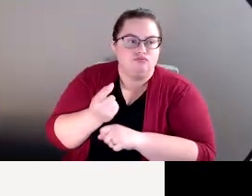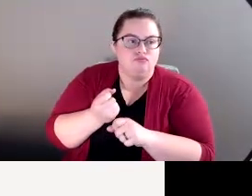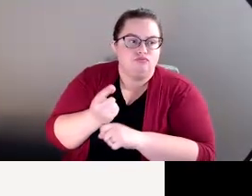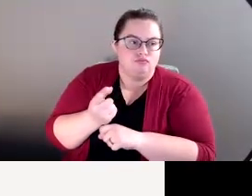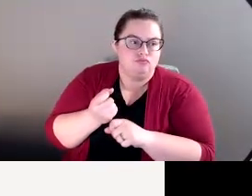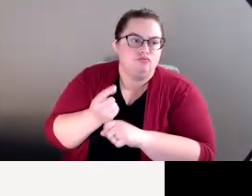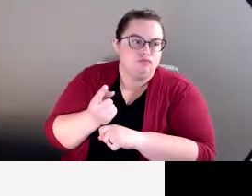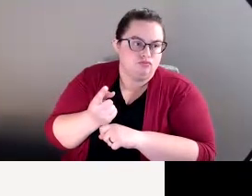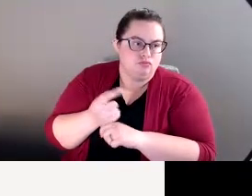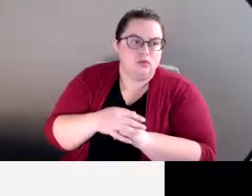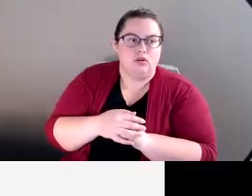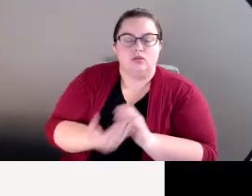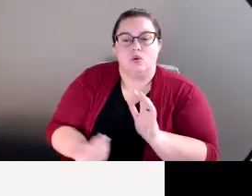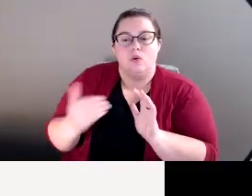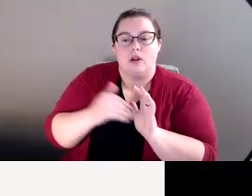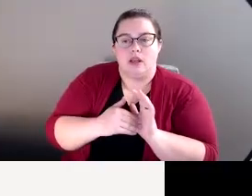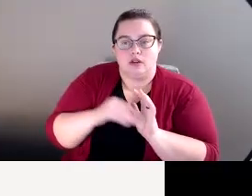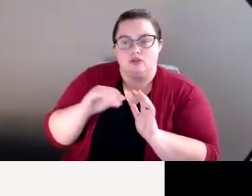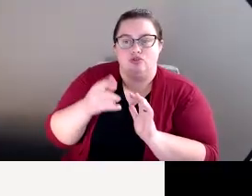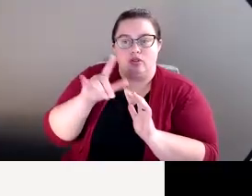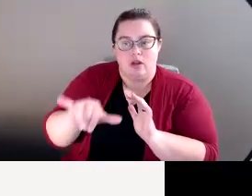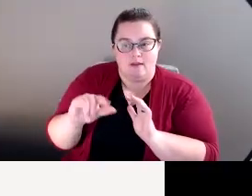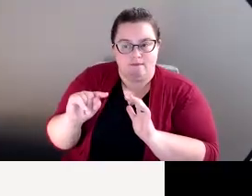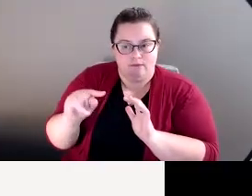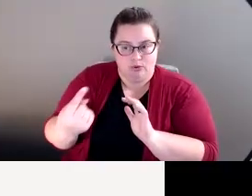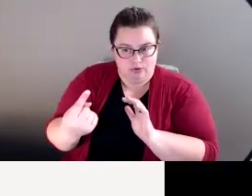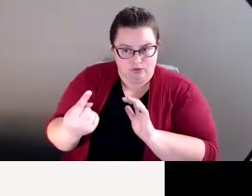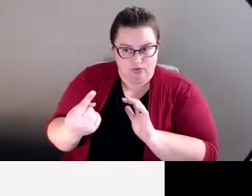So again, July 1st they will be deleting recordings